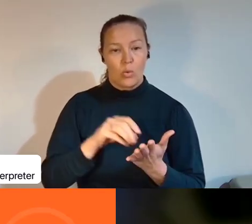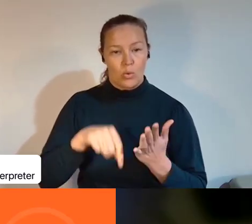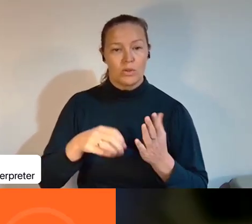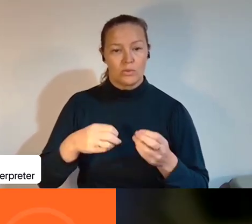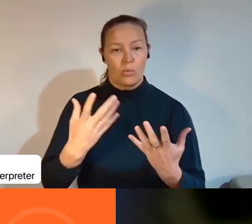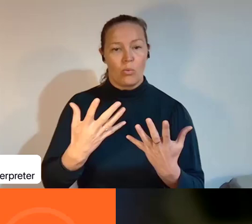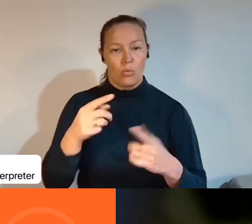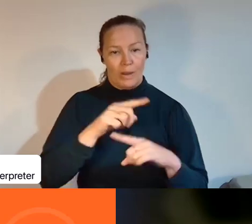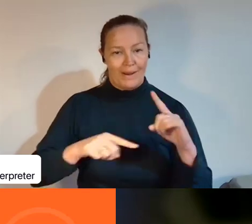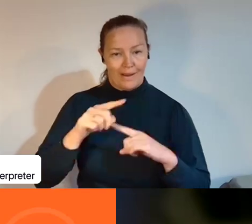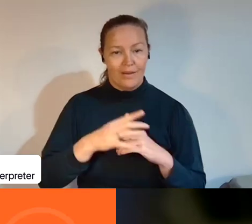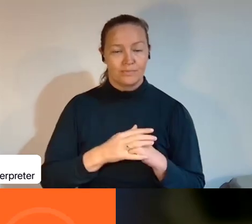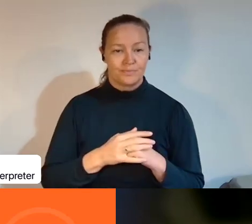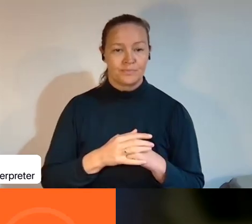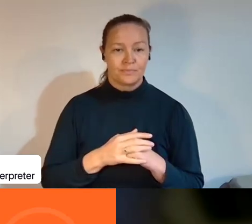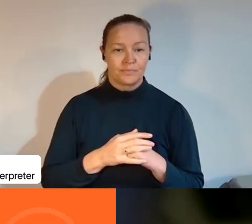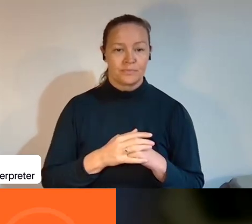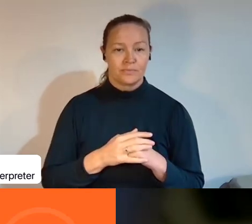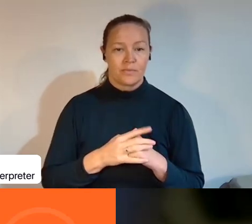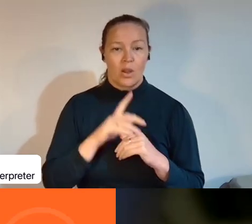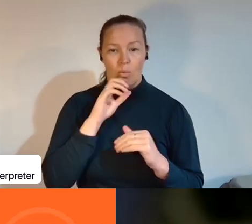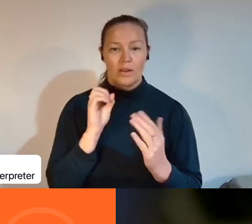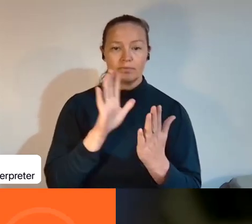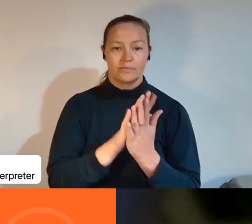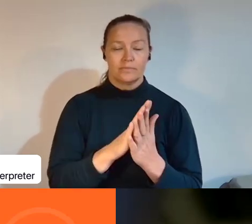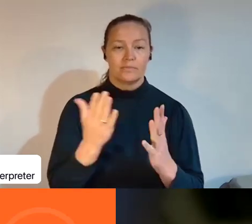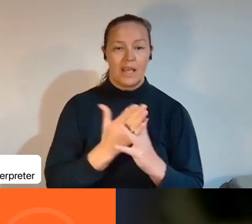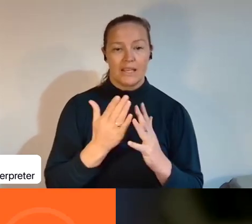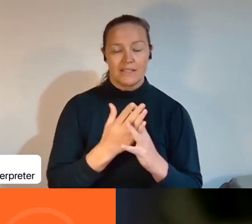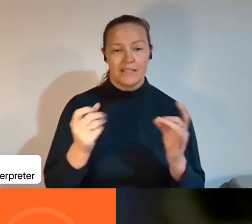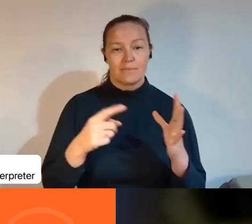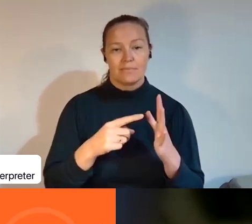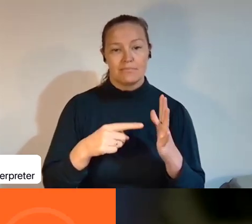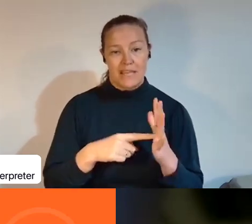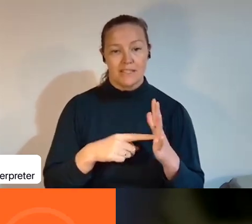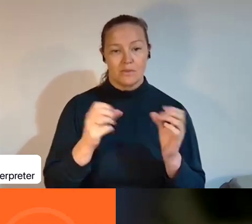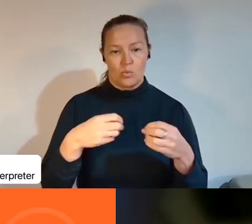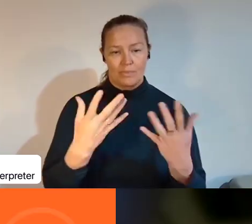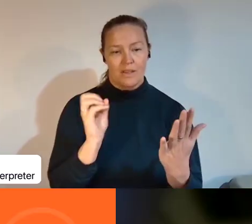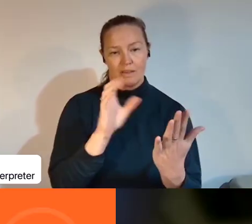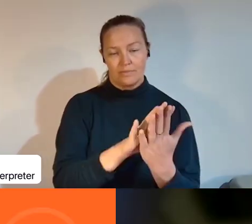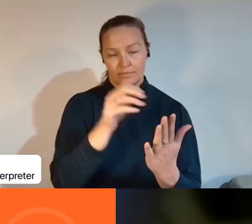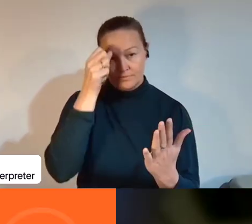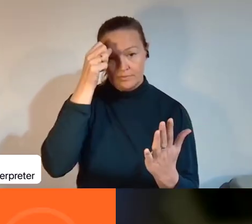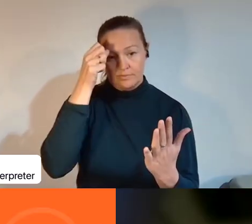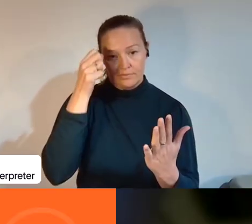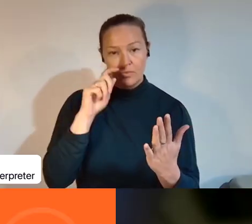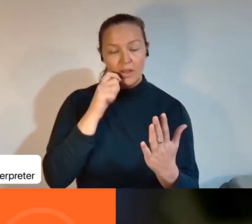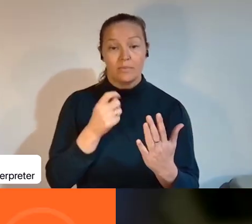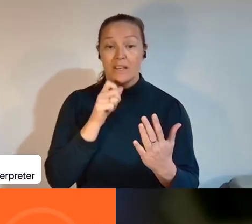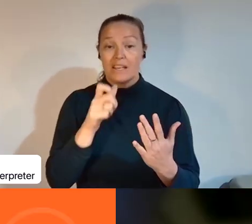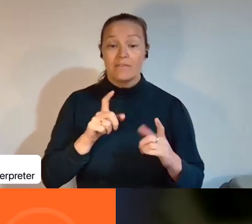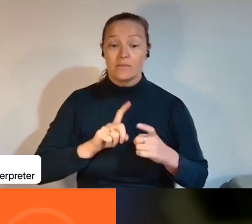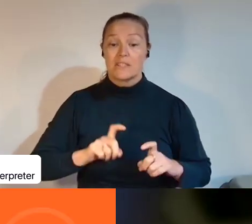be made publicly available on the Access Matters website. By staying with us, you are giving your